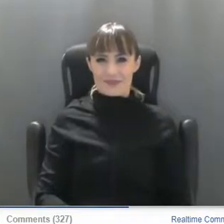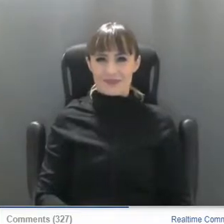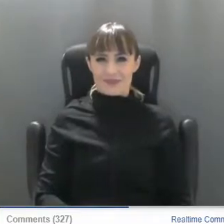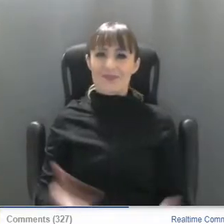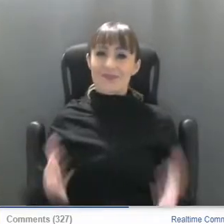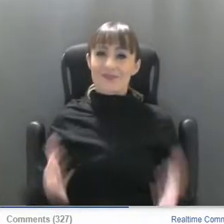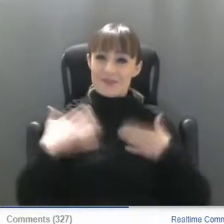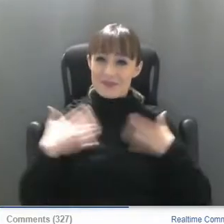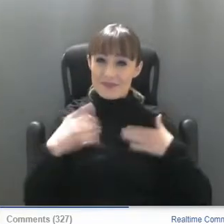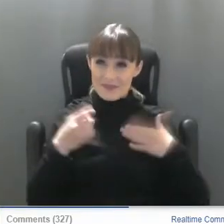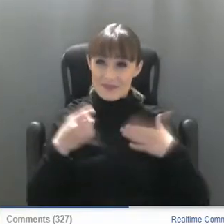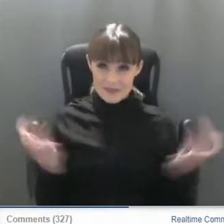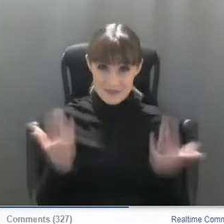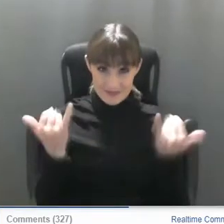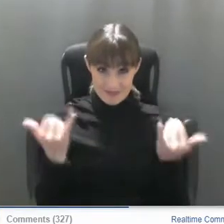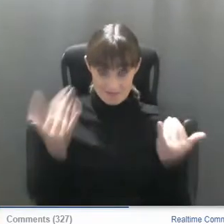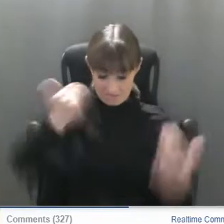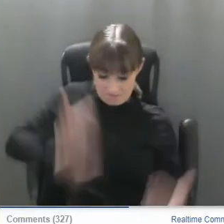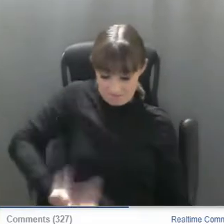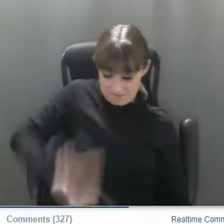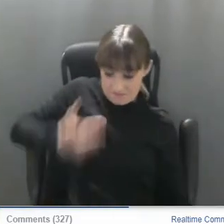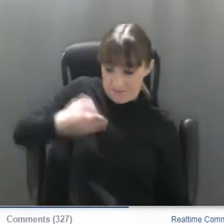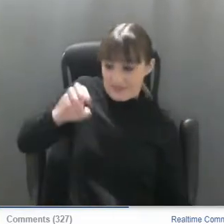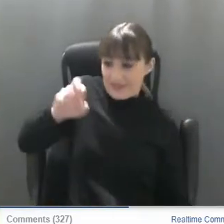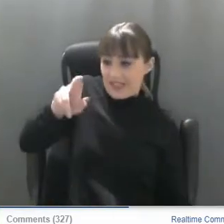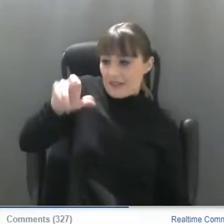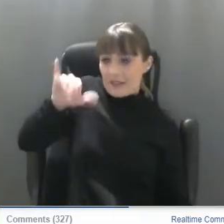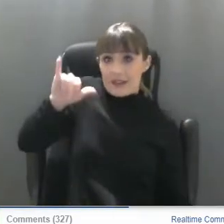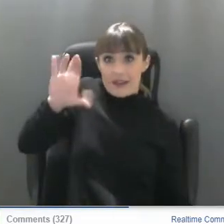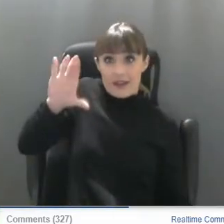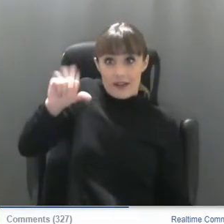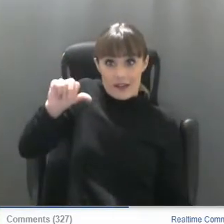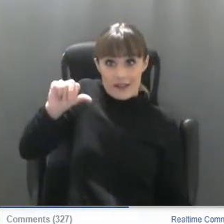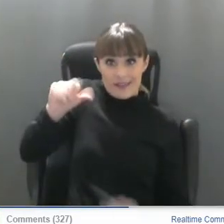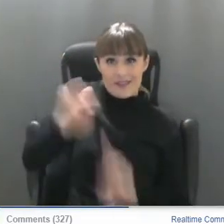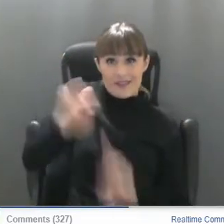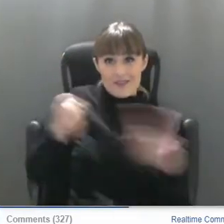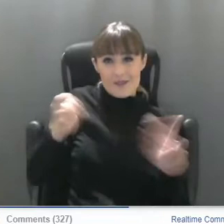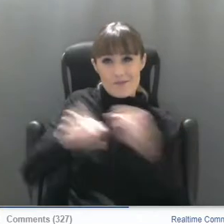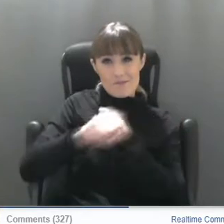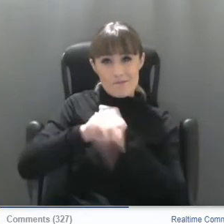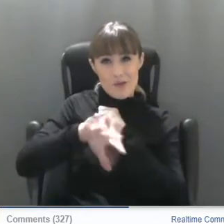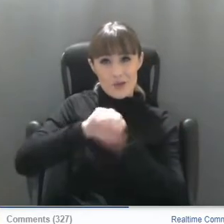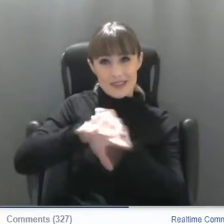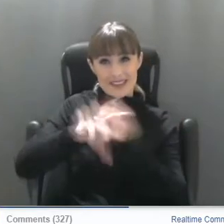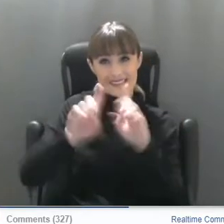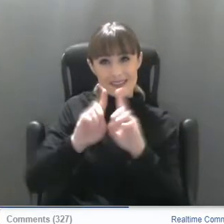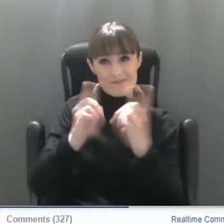Hi gang, its Erica, from the marketing department. Yay Janine! Janine, I'm glad you can hear me. Hi Heather!